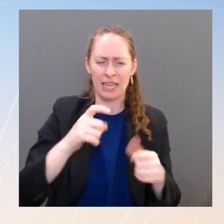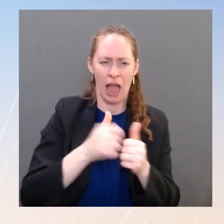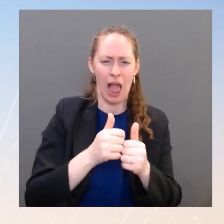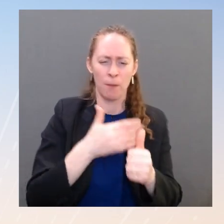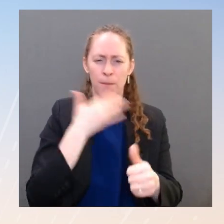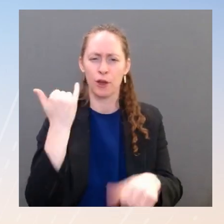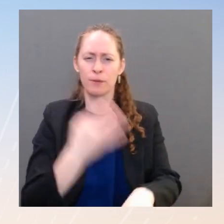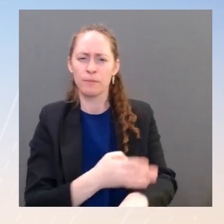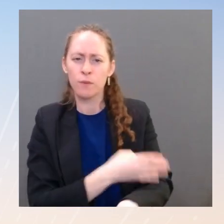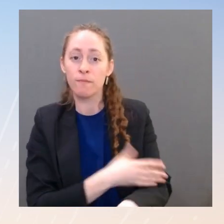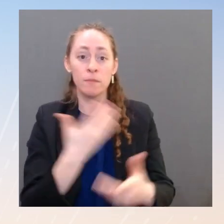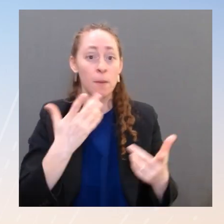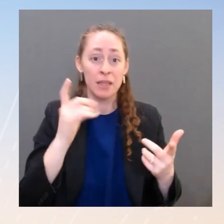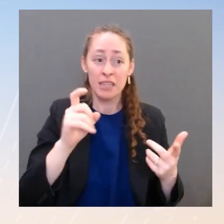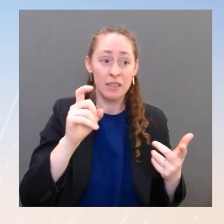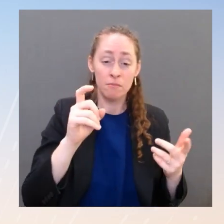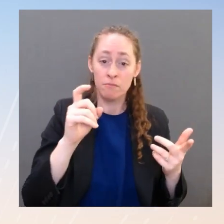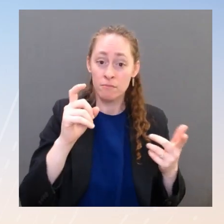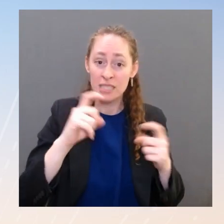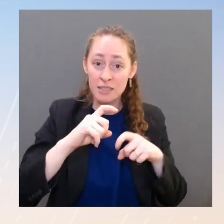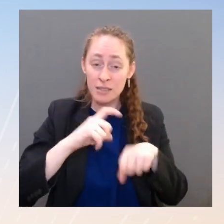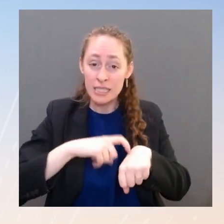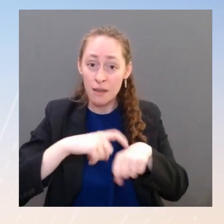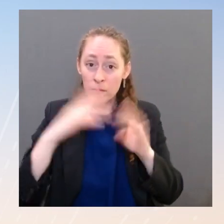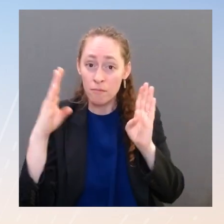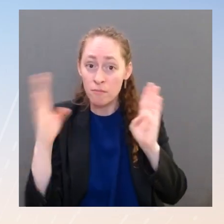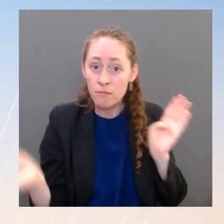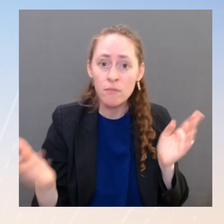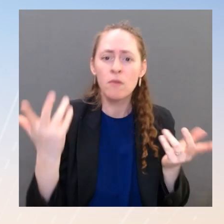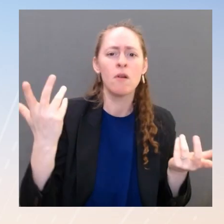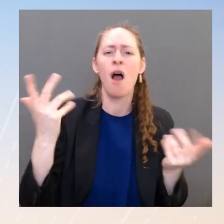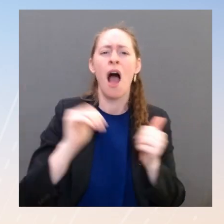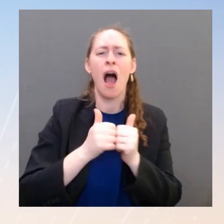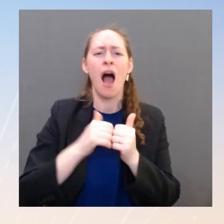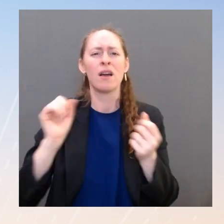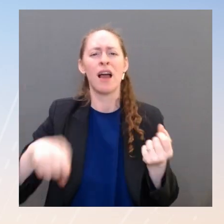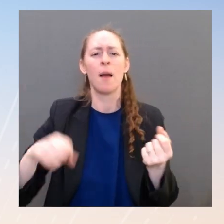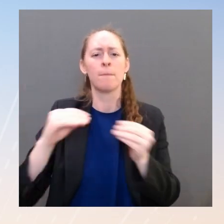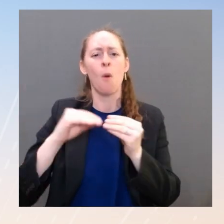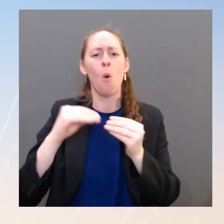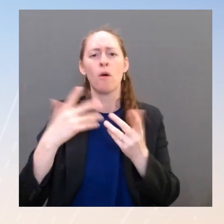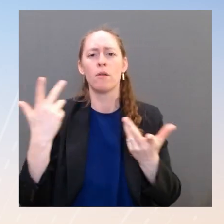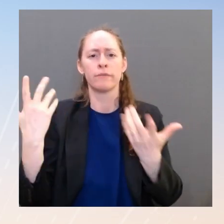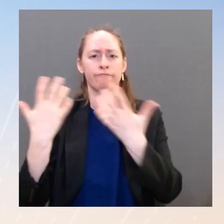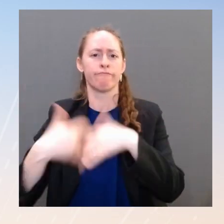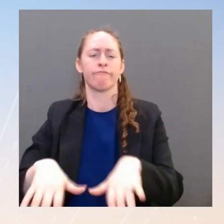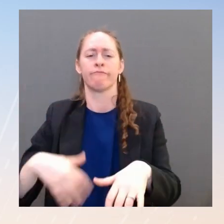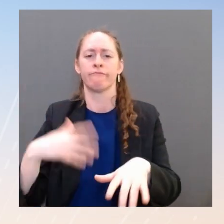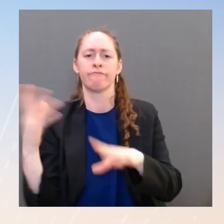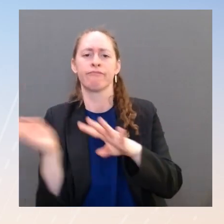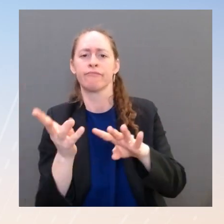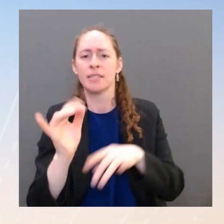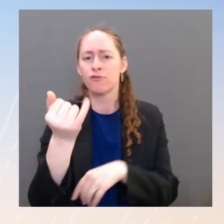Javelins, as well as Stingers. But that's an ongoing process, so I just don't have anything to preview at this point in time. The Press: And one more on inflation.